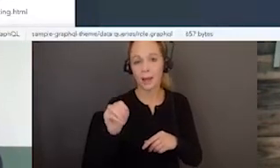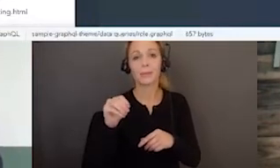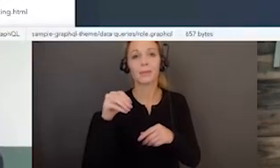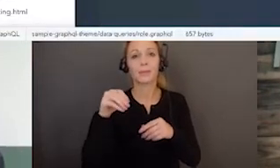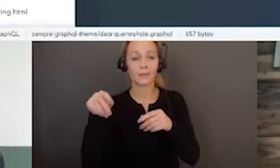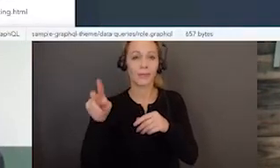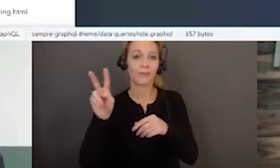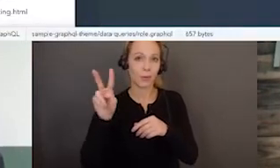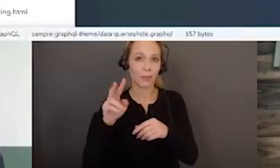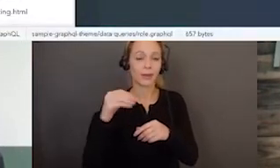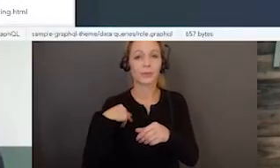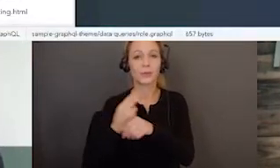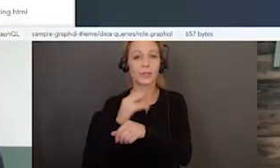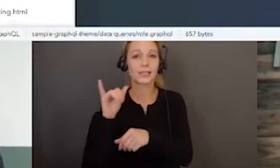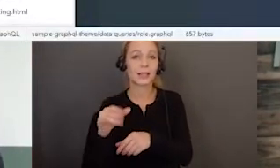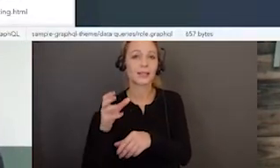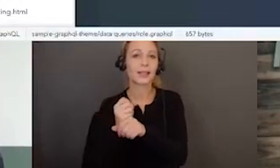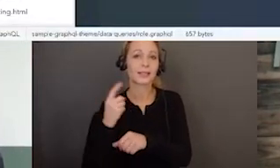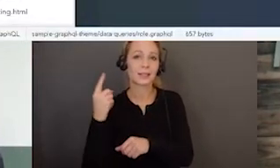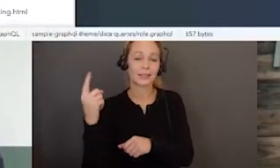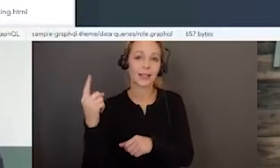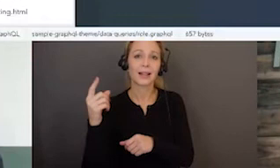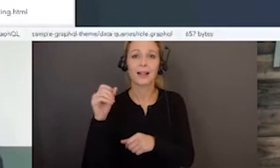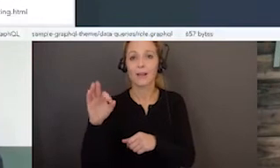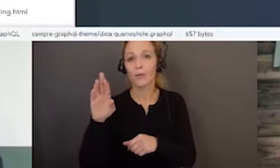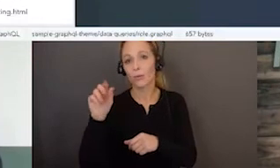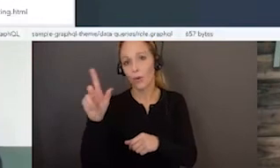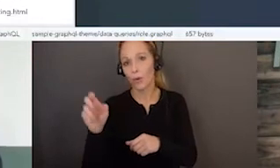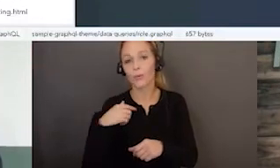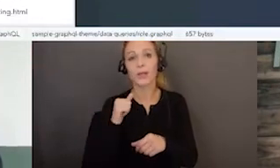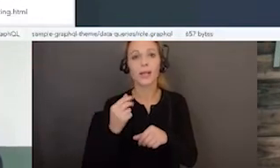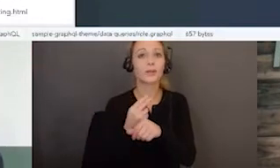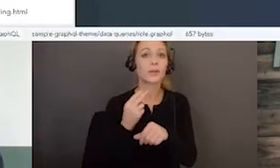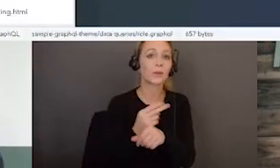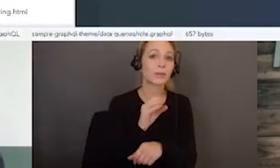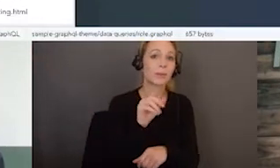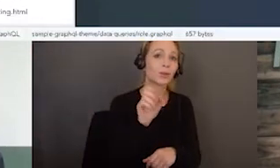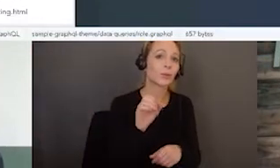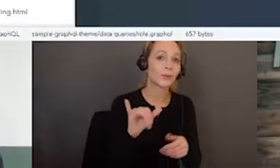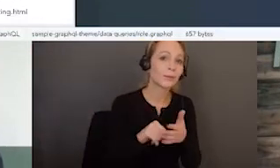ADDITIONALLY, WE CAN HAVE MODULES ON THE PAGE DRIVEN BY THEIR OWN SEPARATE DATA QUERIES.